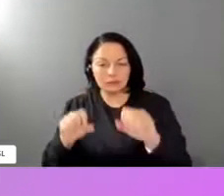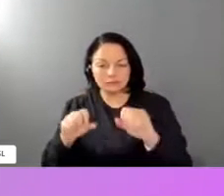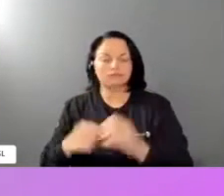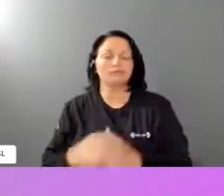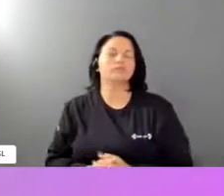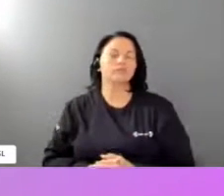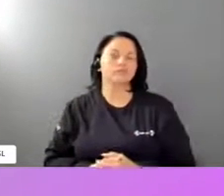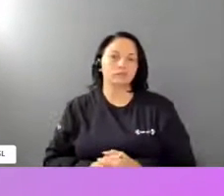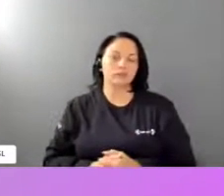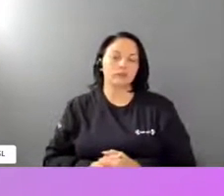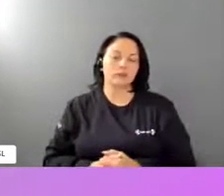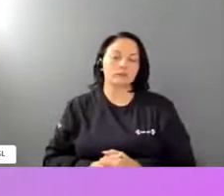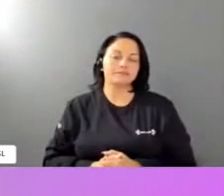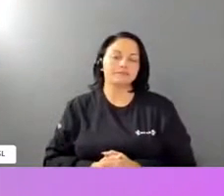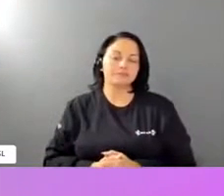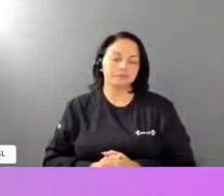slack have recruited